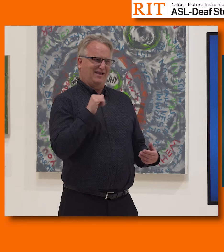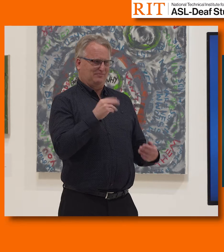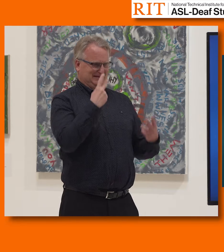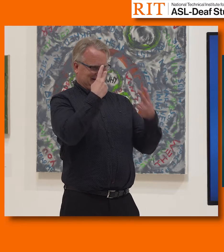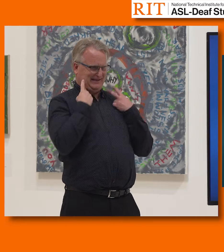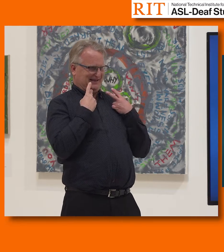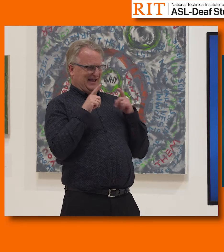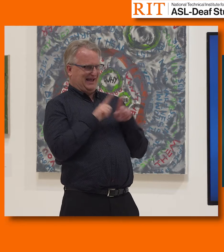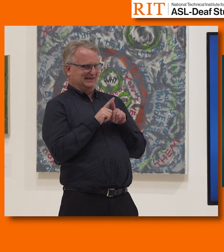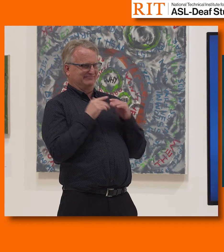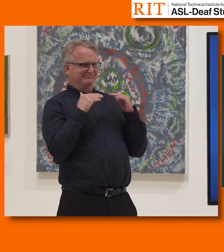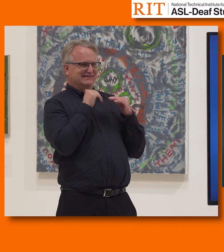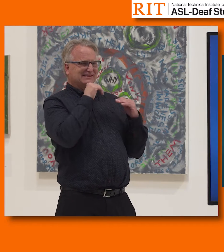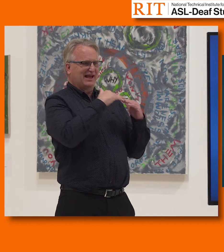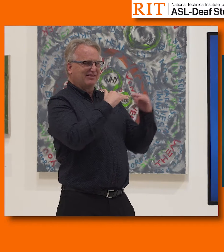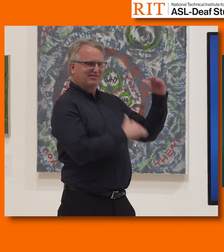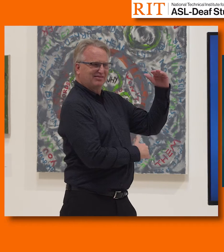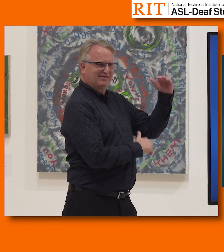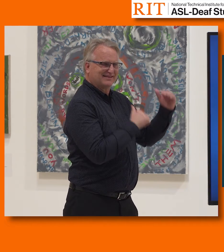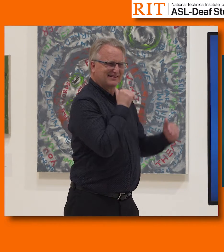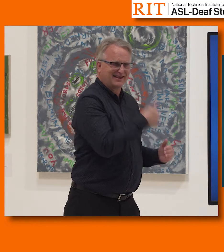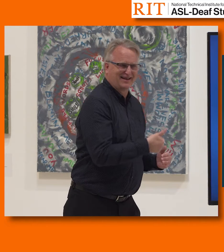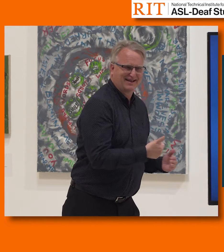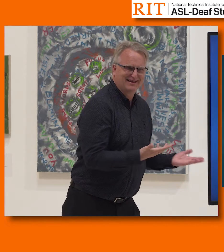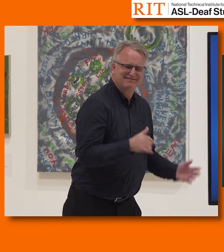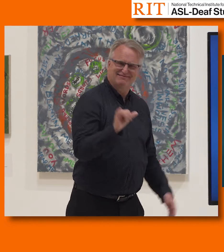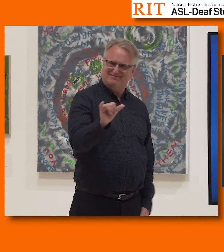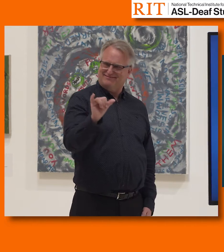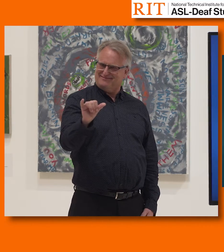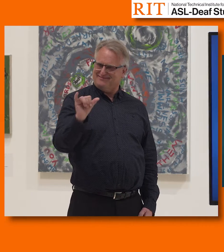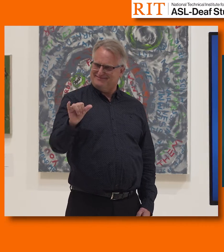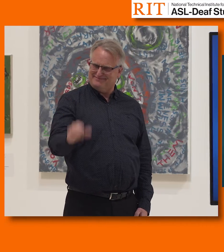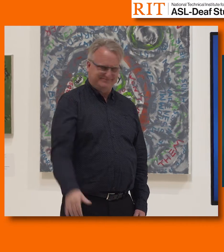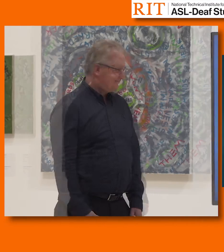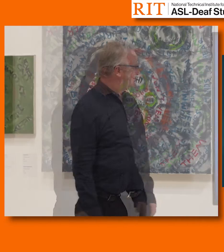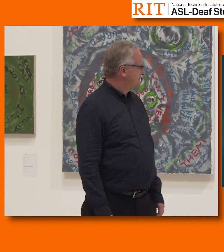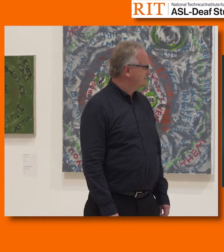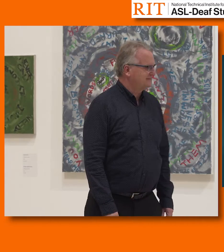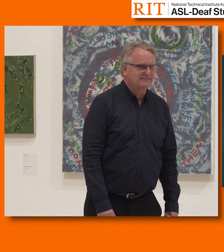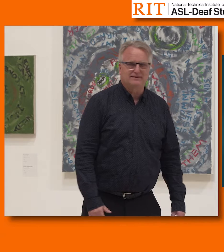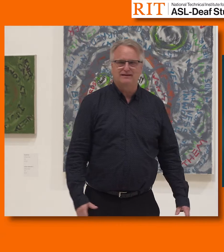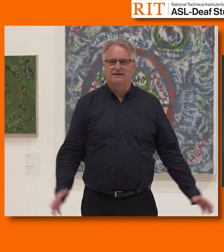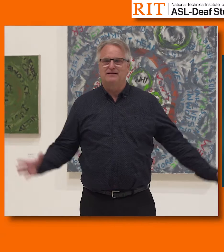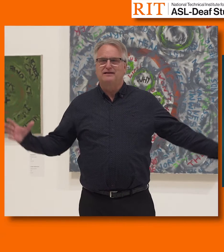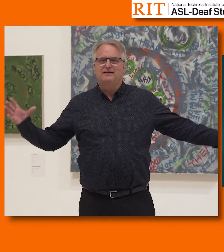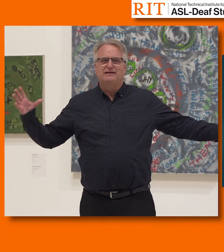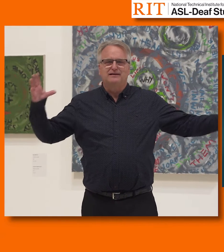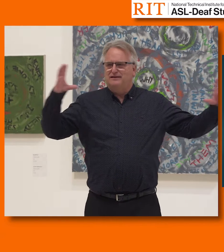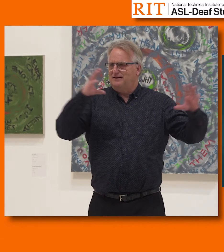And that's important to my wife, that I am seen as an equal on par, not lesser than.